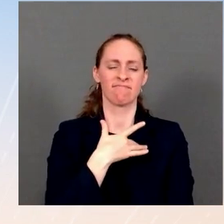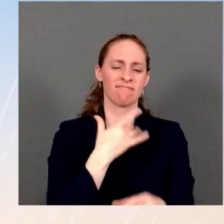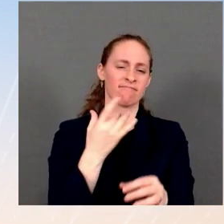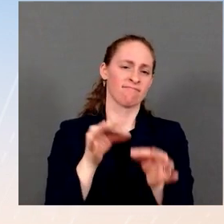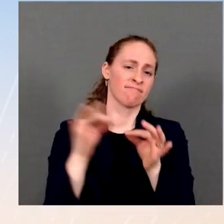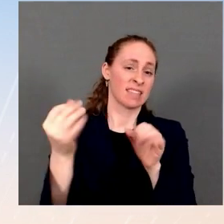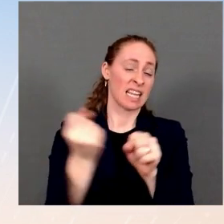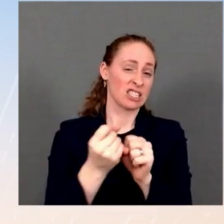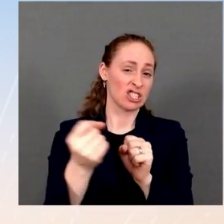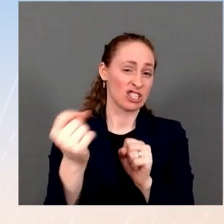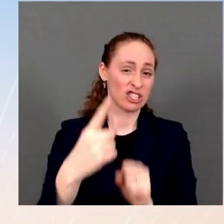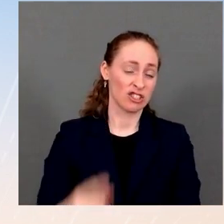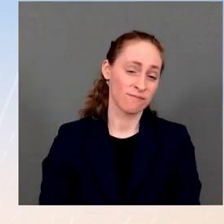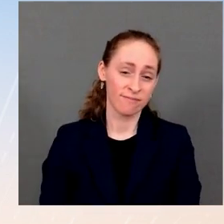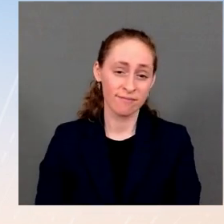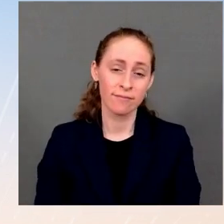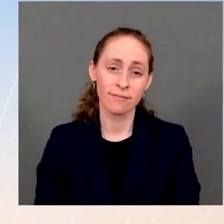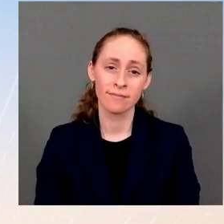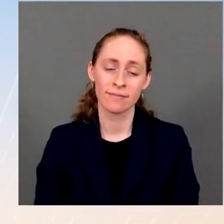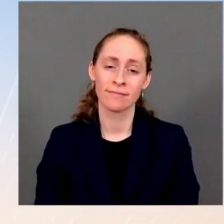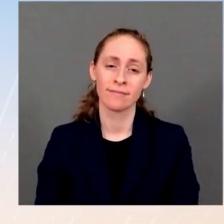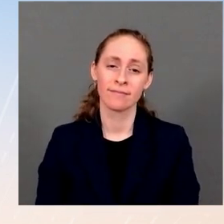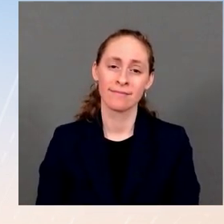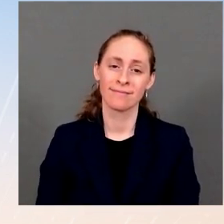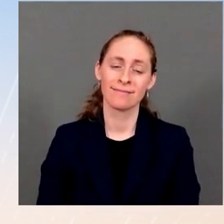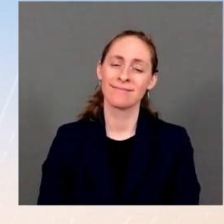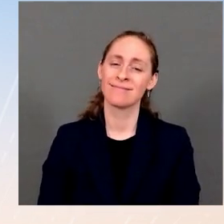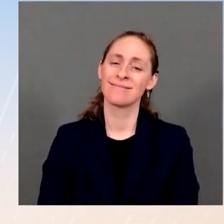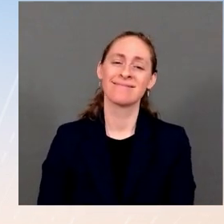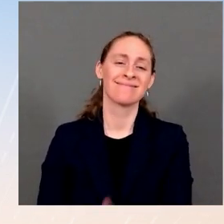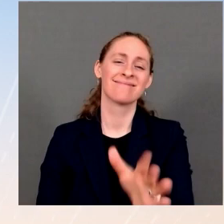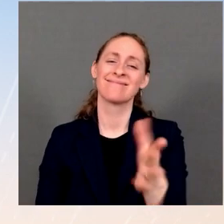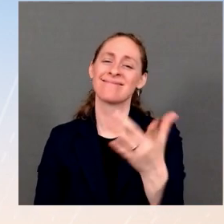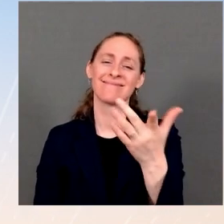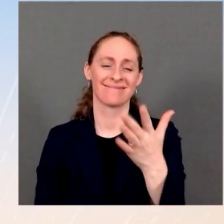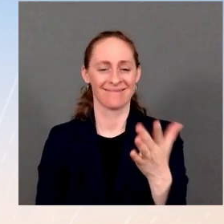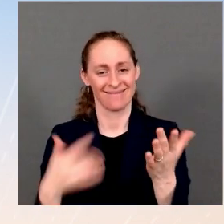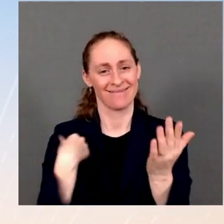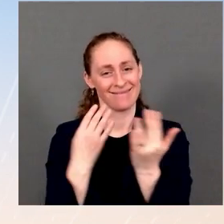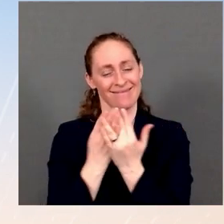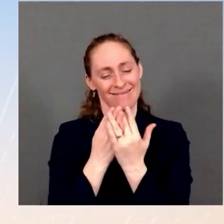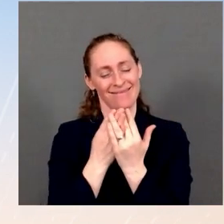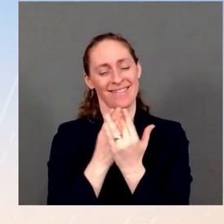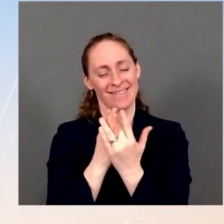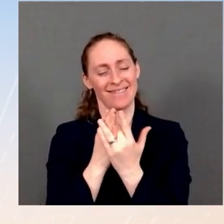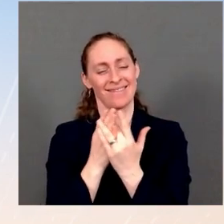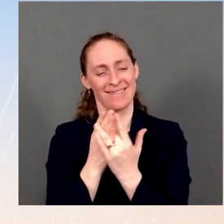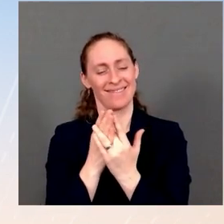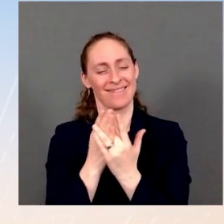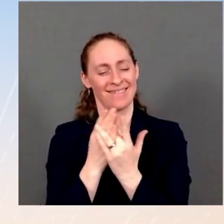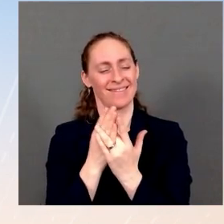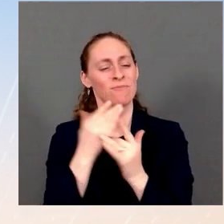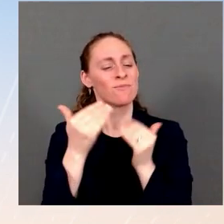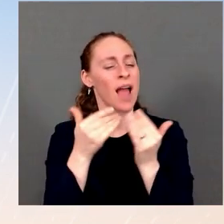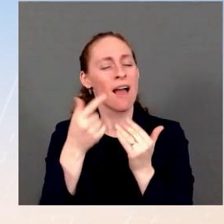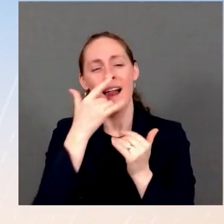The Press: Glad to provide one. Ms. Jean-Pierre: So, look, there are a number of conversations happening behind the scenes. And I'm just not going to get --